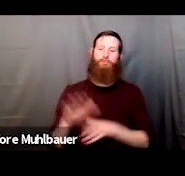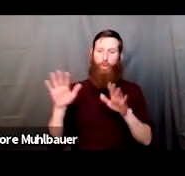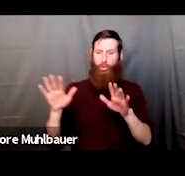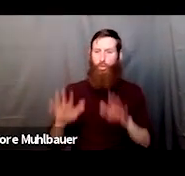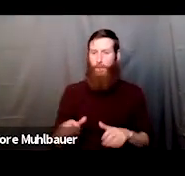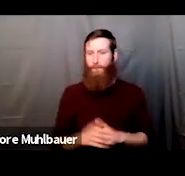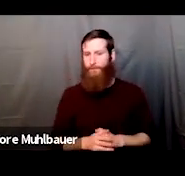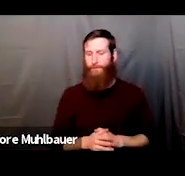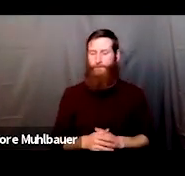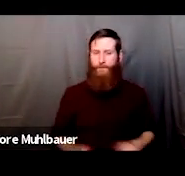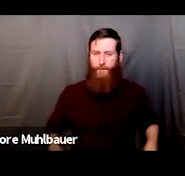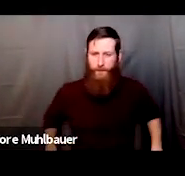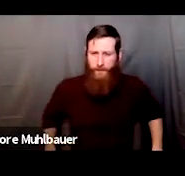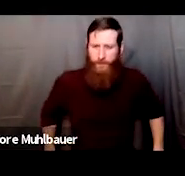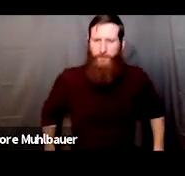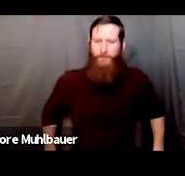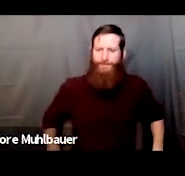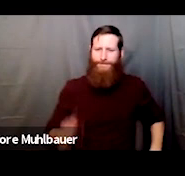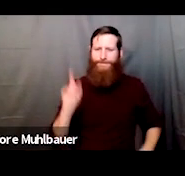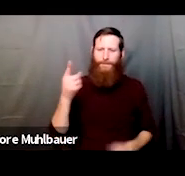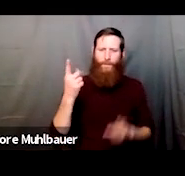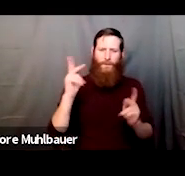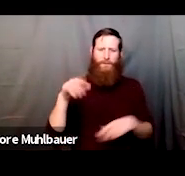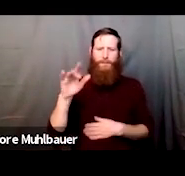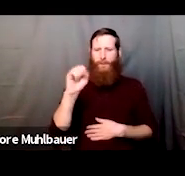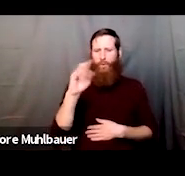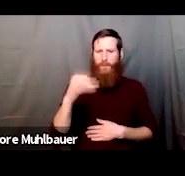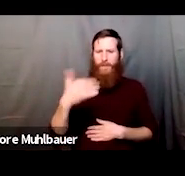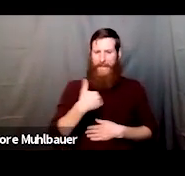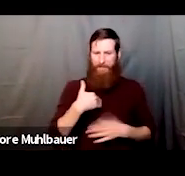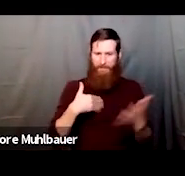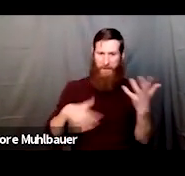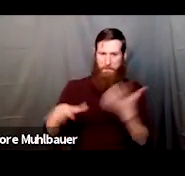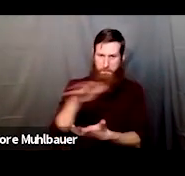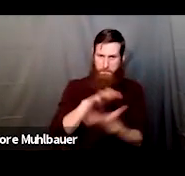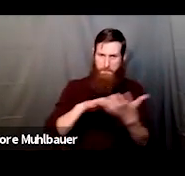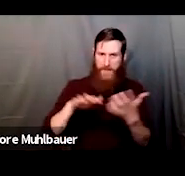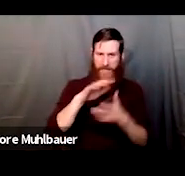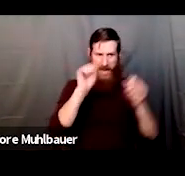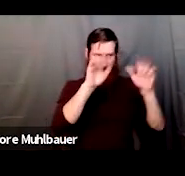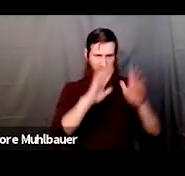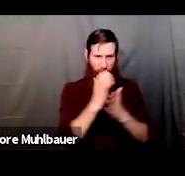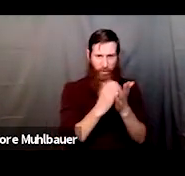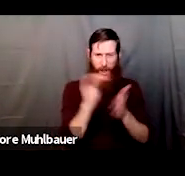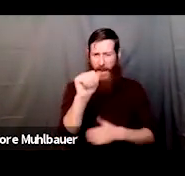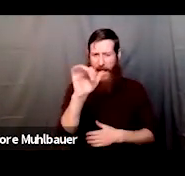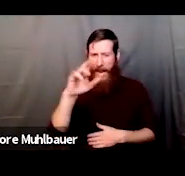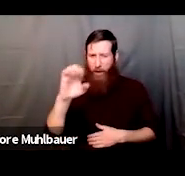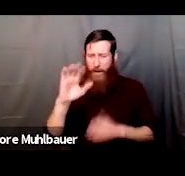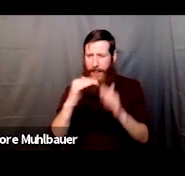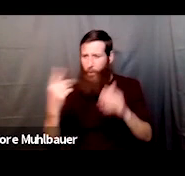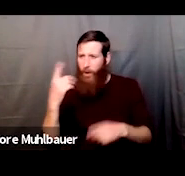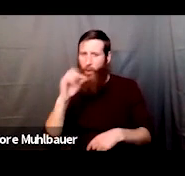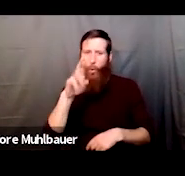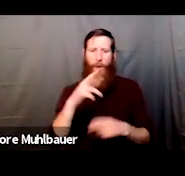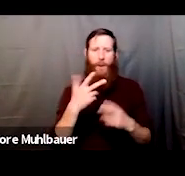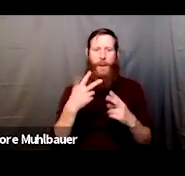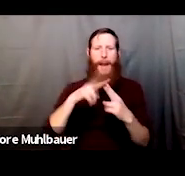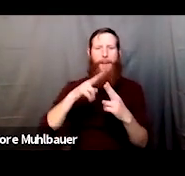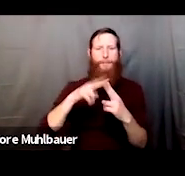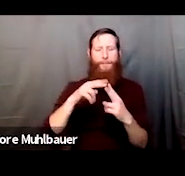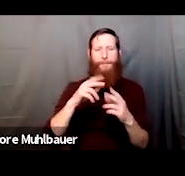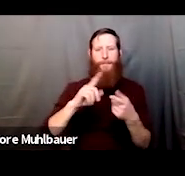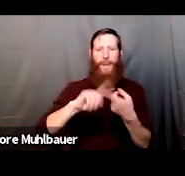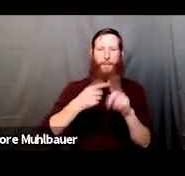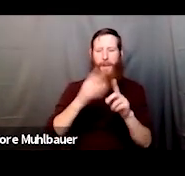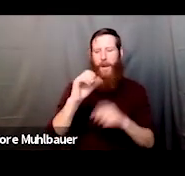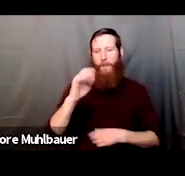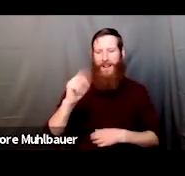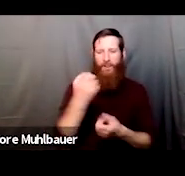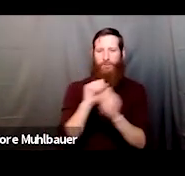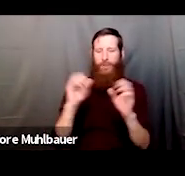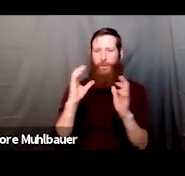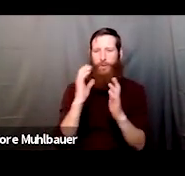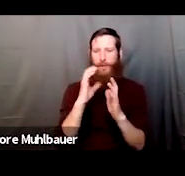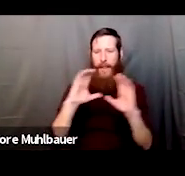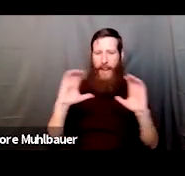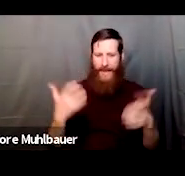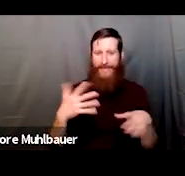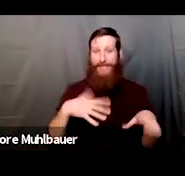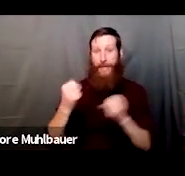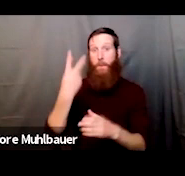Tanya is wondering if there are mixed avalanche courses like a level one and companion rescue class that can be taken by both snowshoers and skiers?